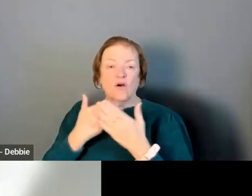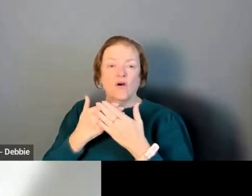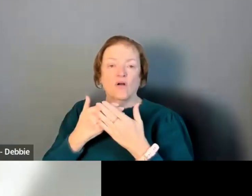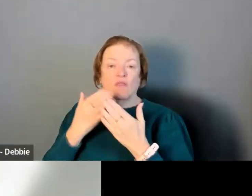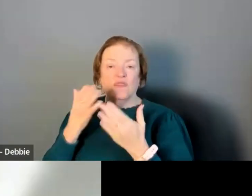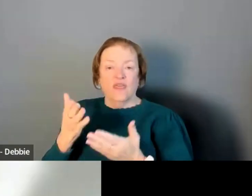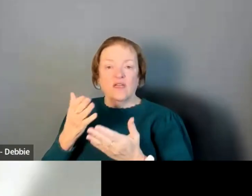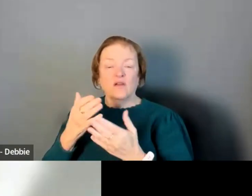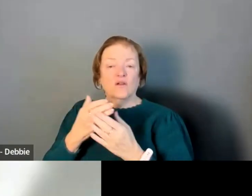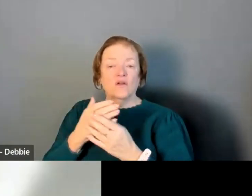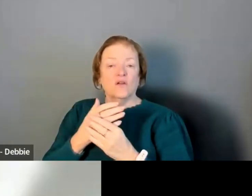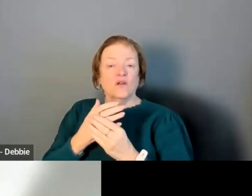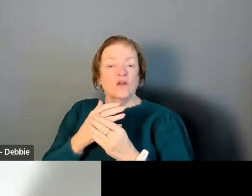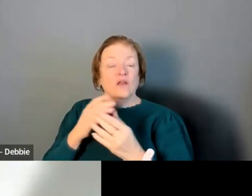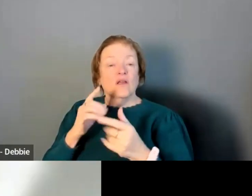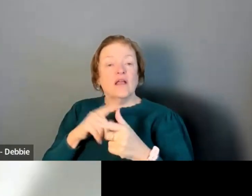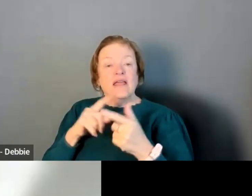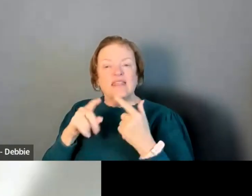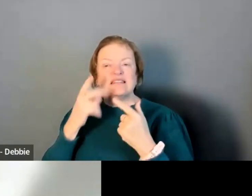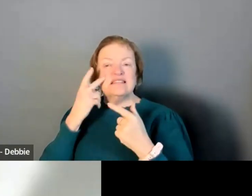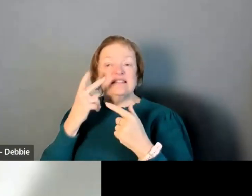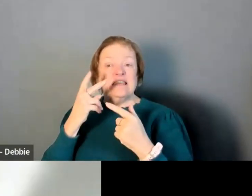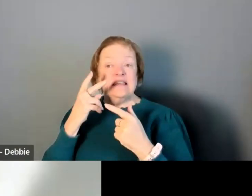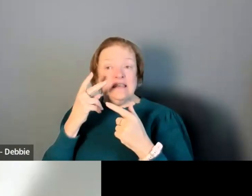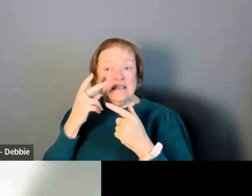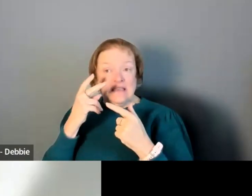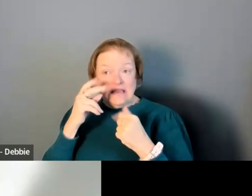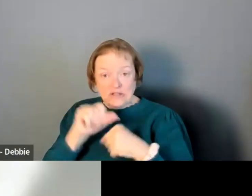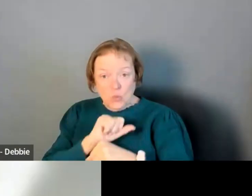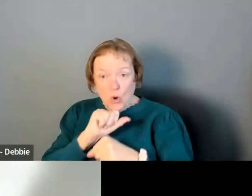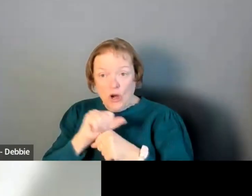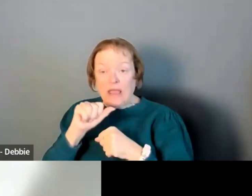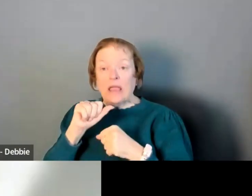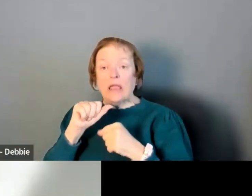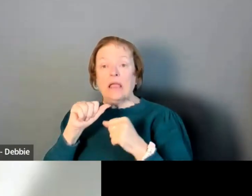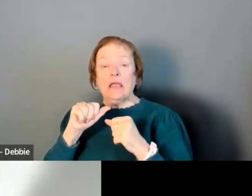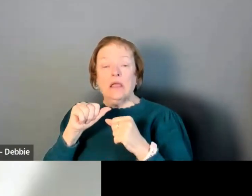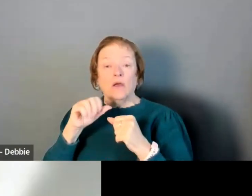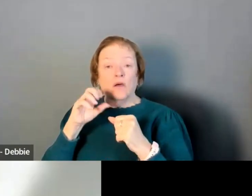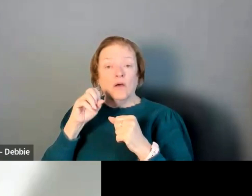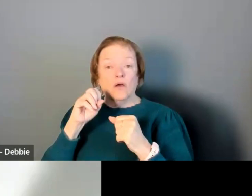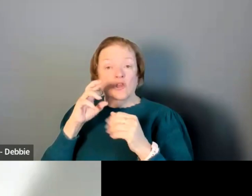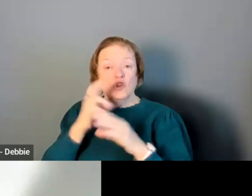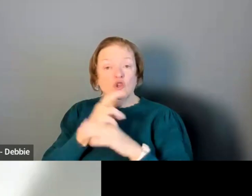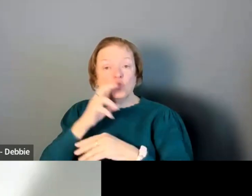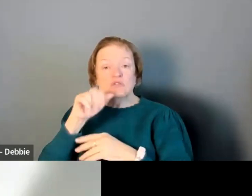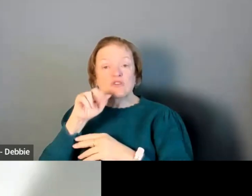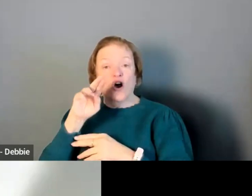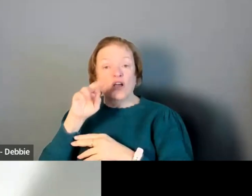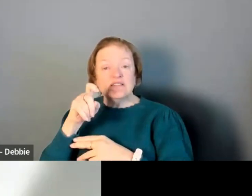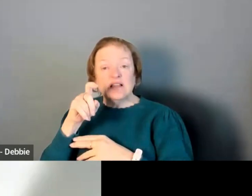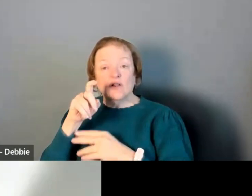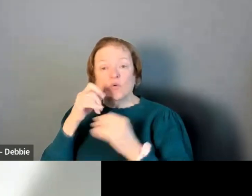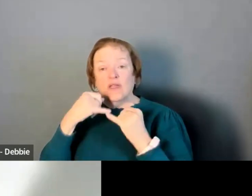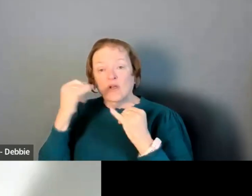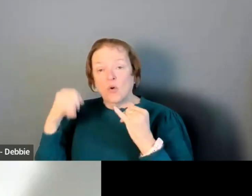microphone and seeing if it is working. Using a chart, using an auxiliary cord, making sure it is powering on, making sure they are getting what they need.